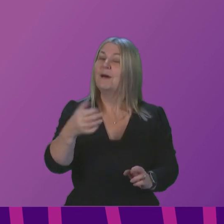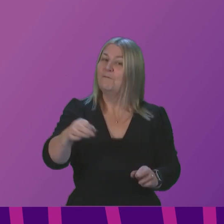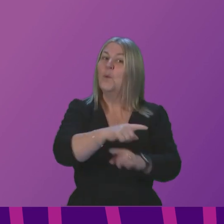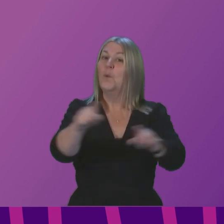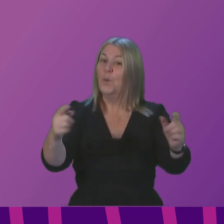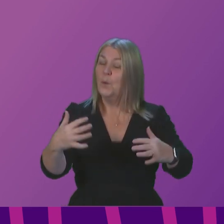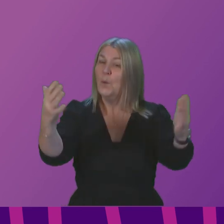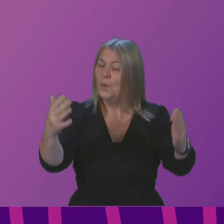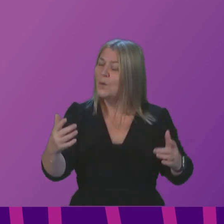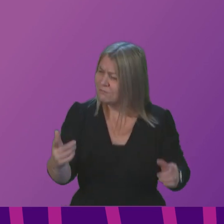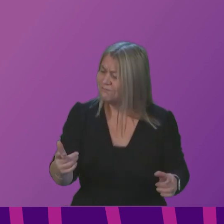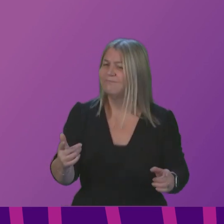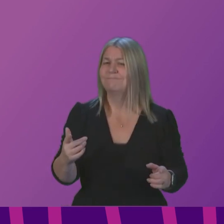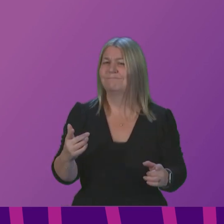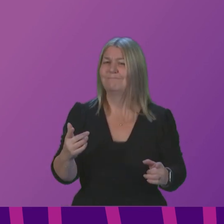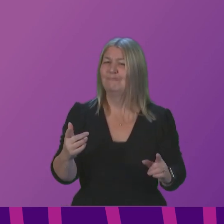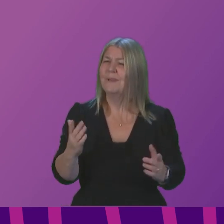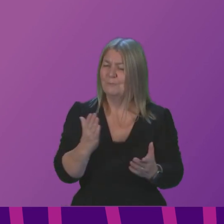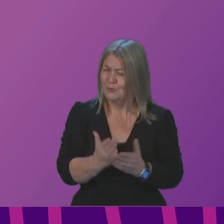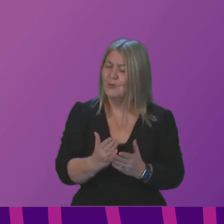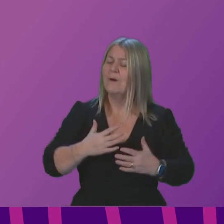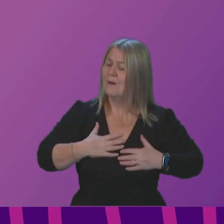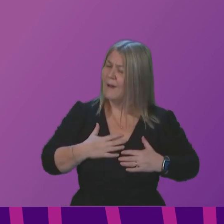committed to the policy of minimum unit pricing than I am. I was the minister who took the